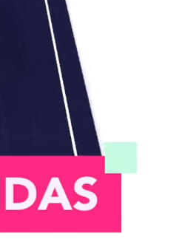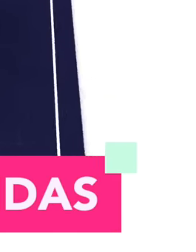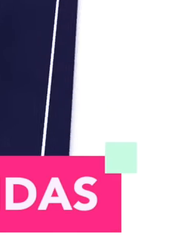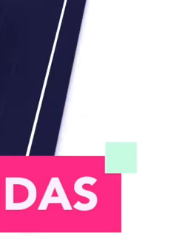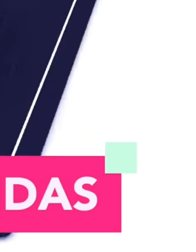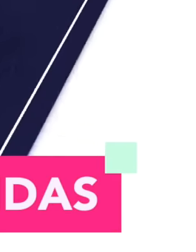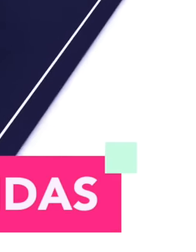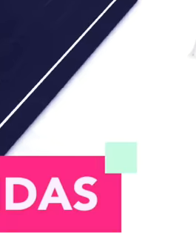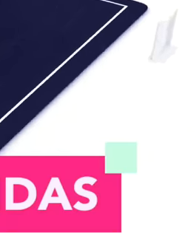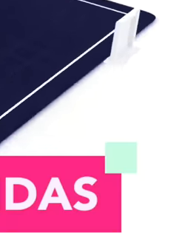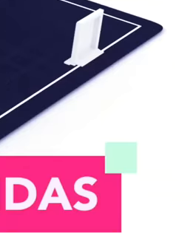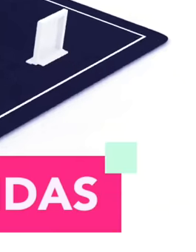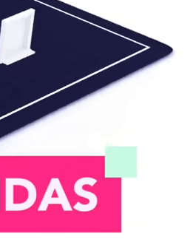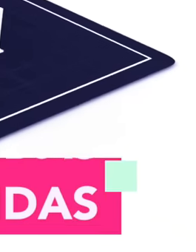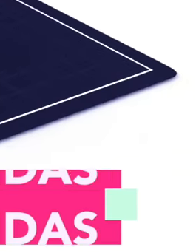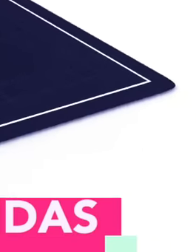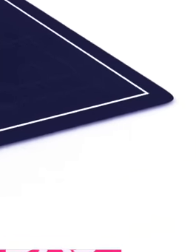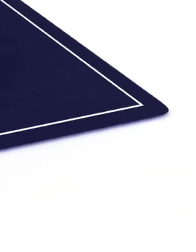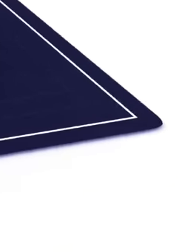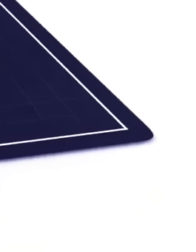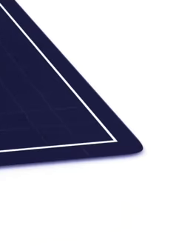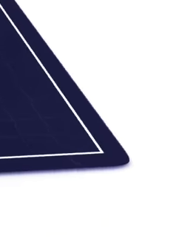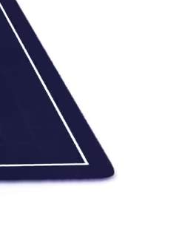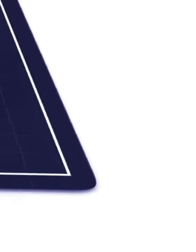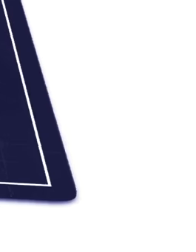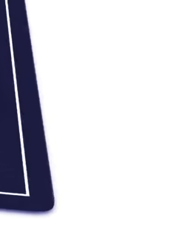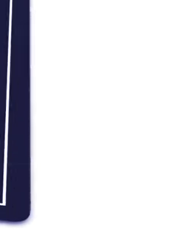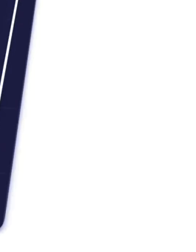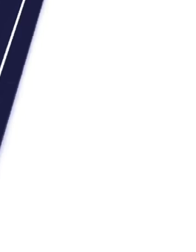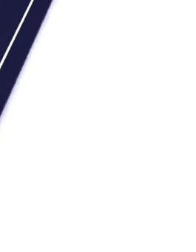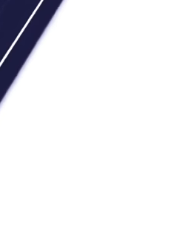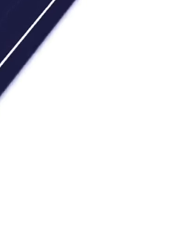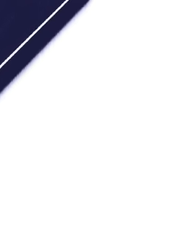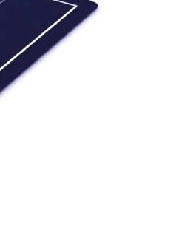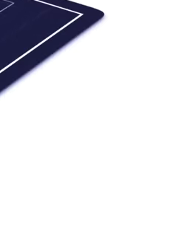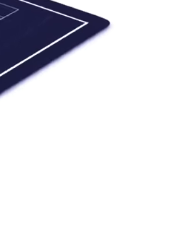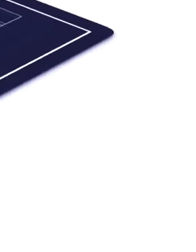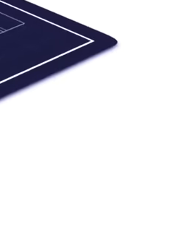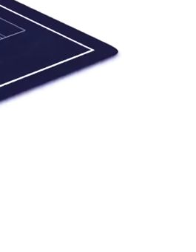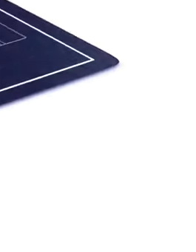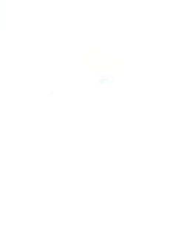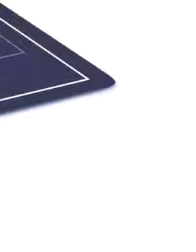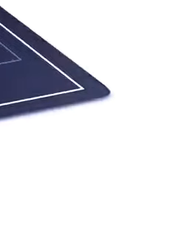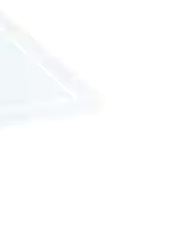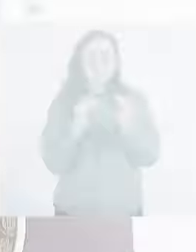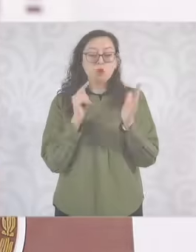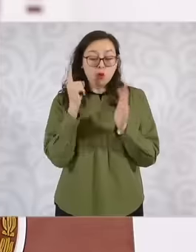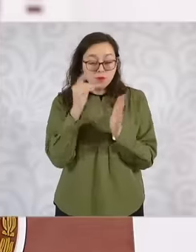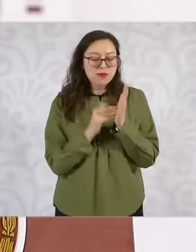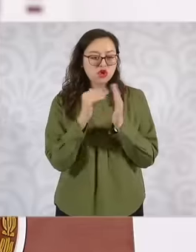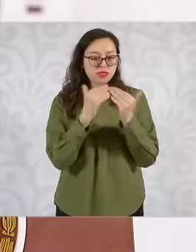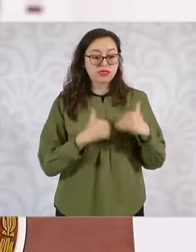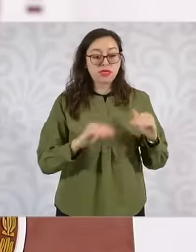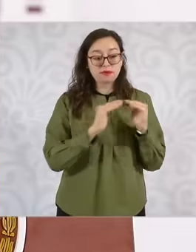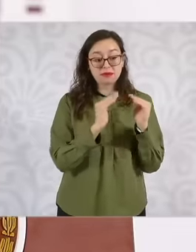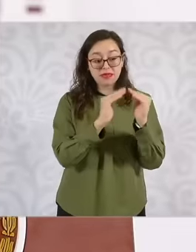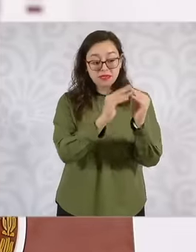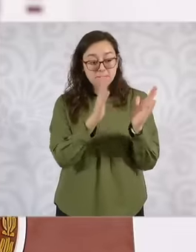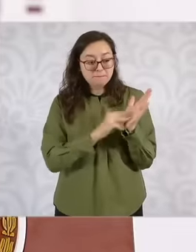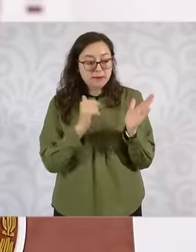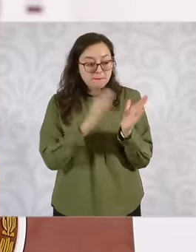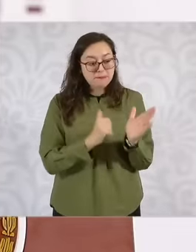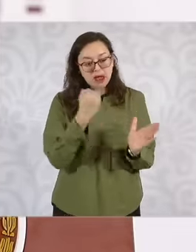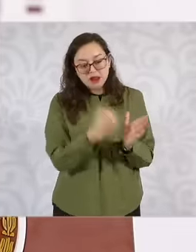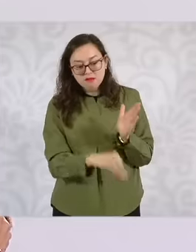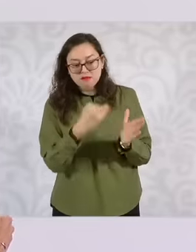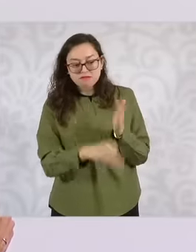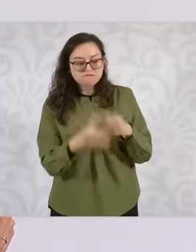needy families at the press conference announced this program and said that in the southern region